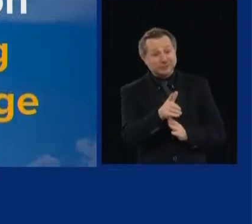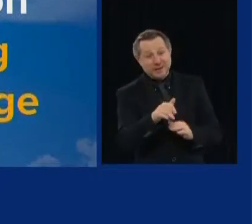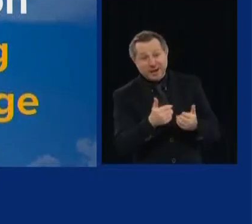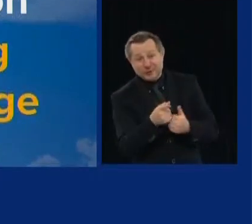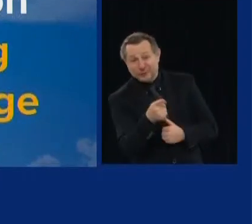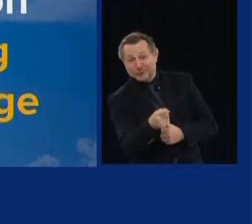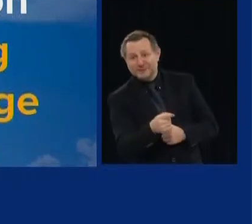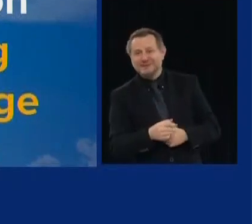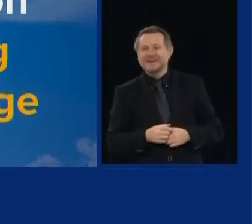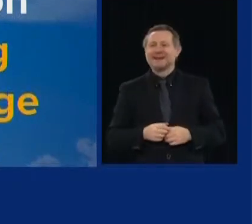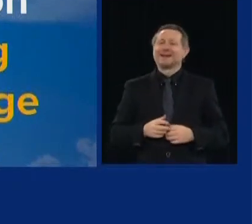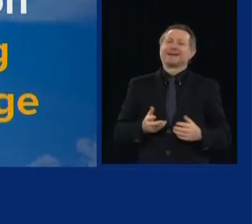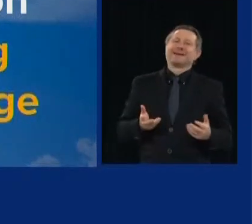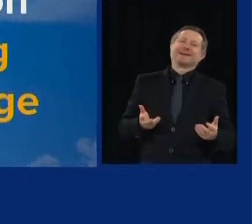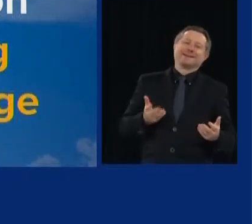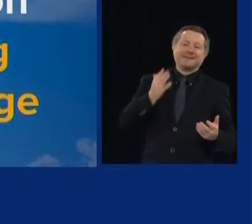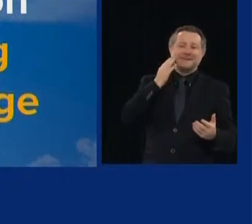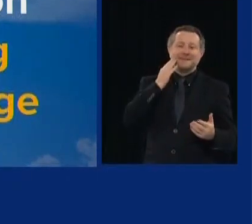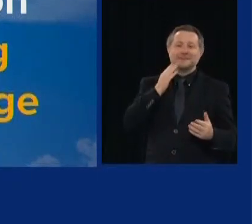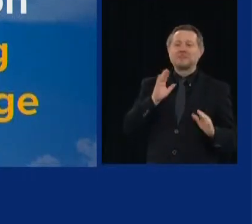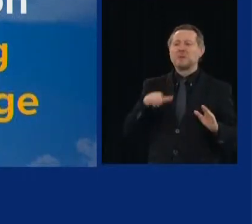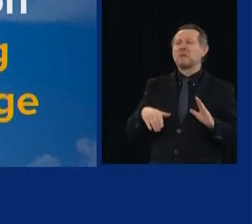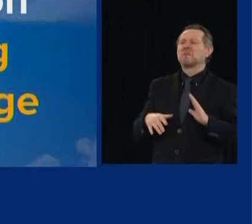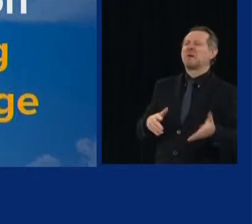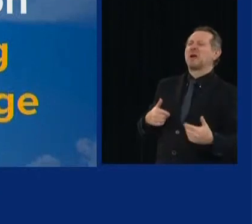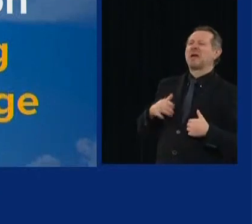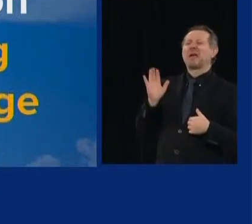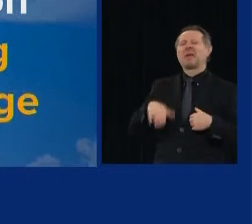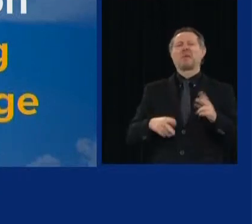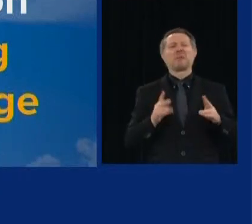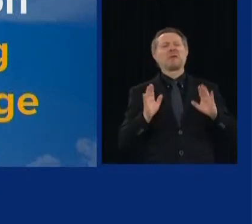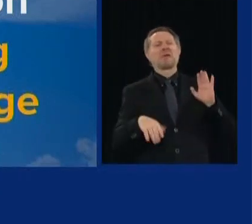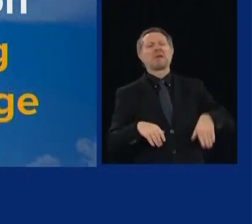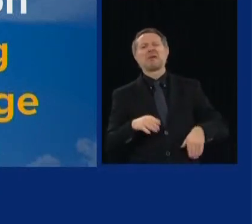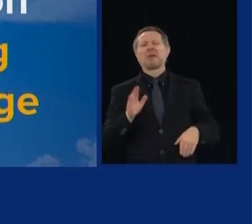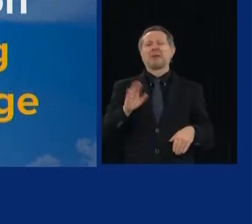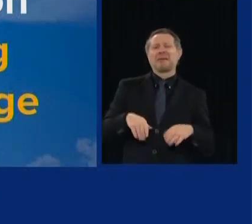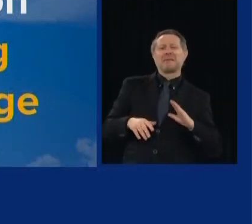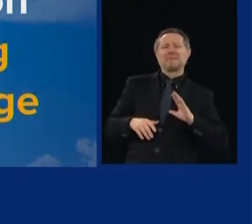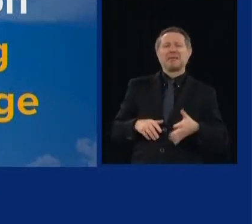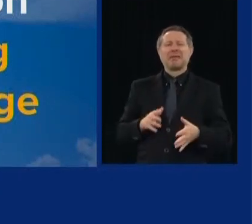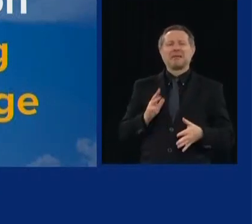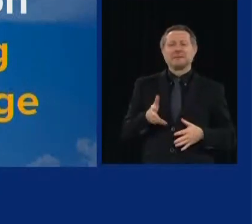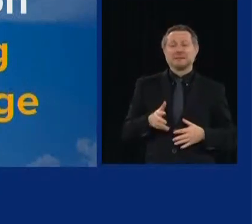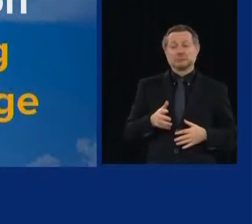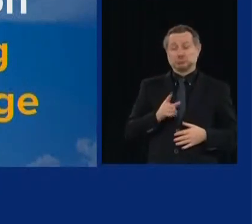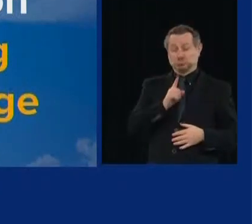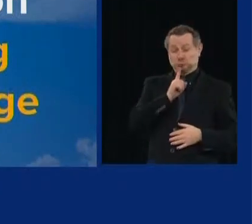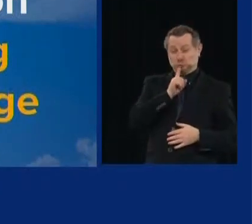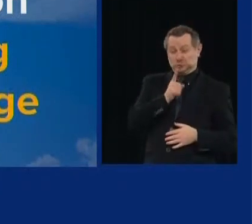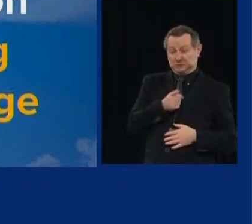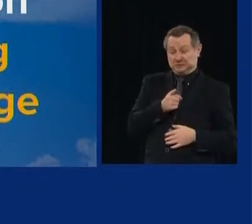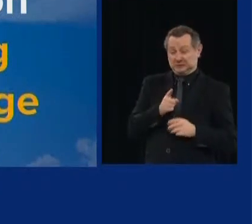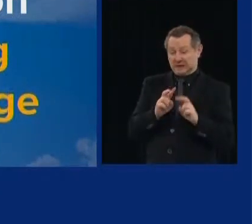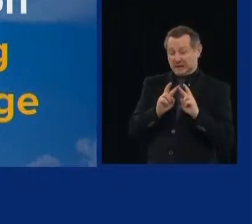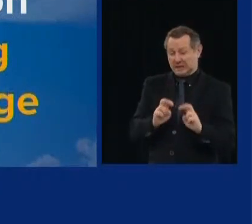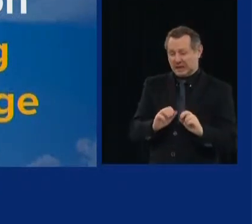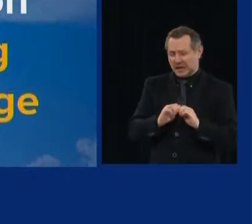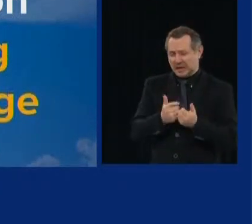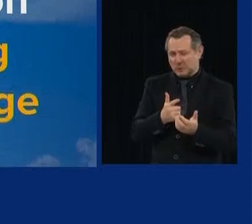IS ALMOST A THROW AWAY. HOW ARE YOU DOING? THE EXPECTED RESPONSE IS FINE.